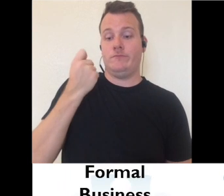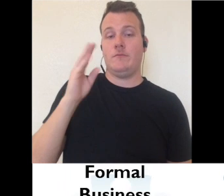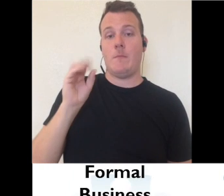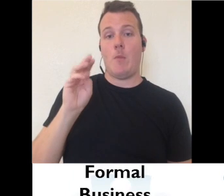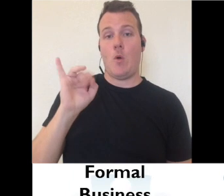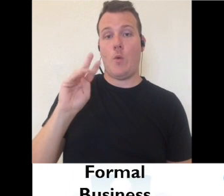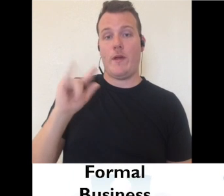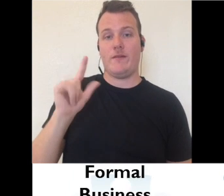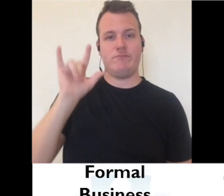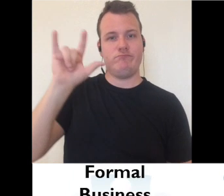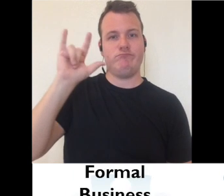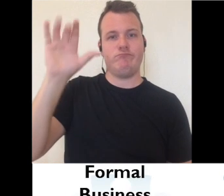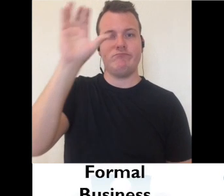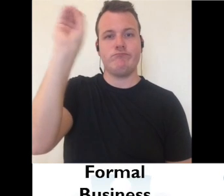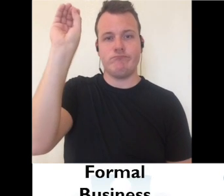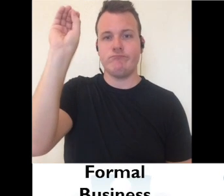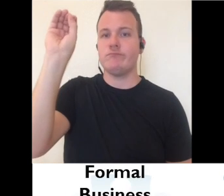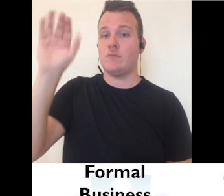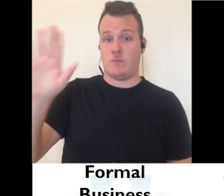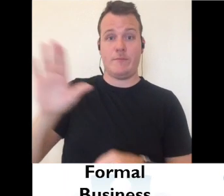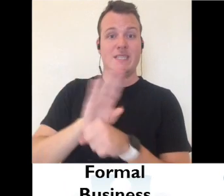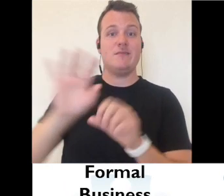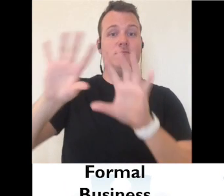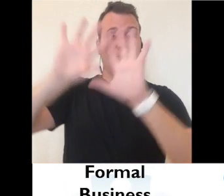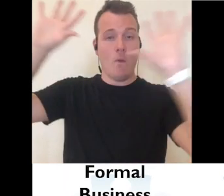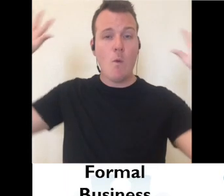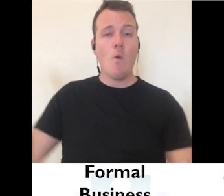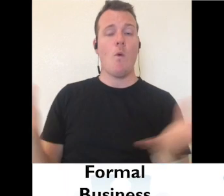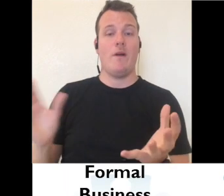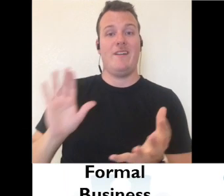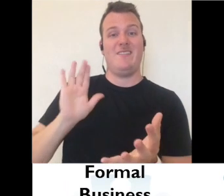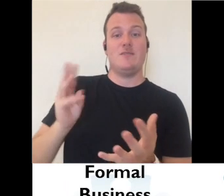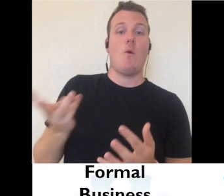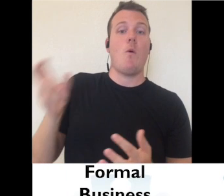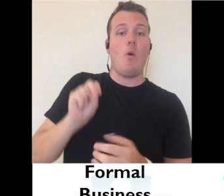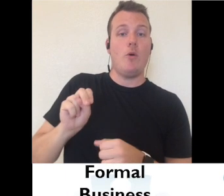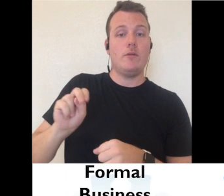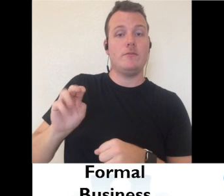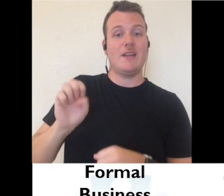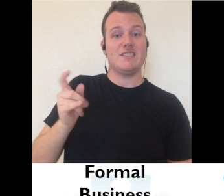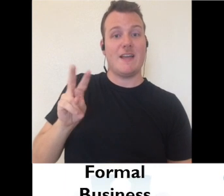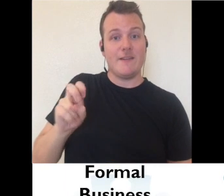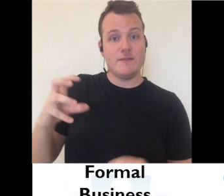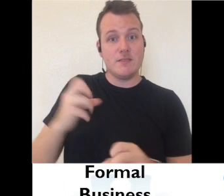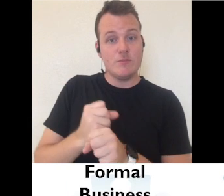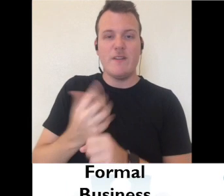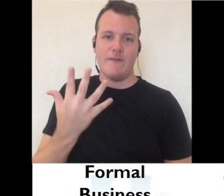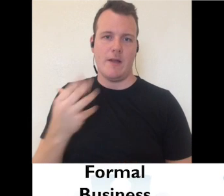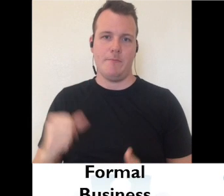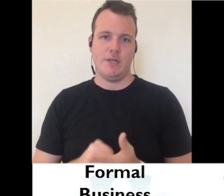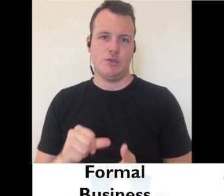so so the deal is this needs to be short and sweet and to the point and